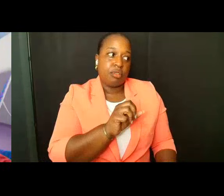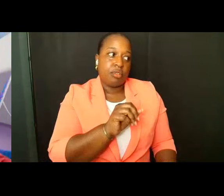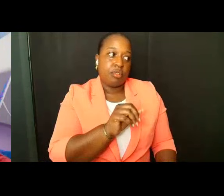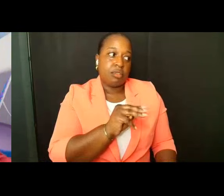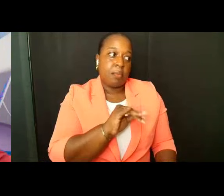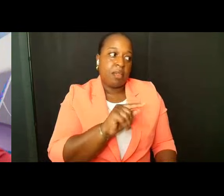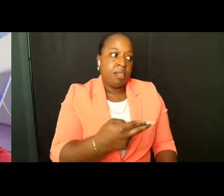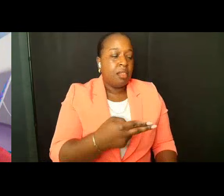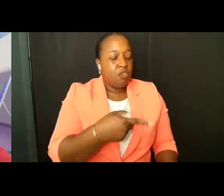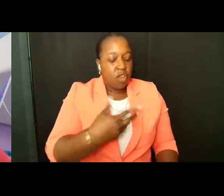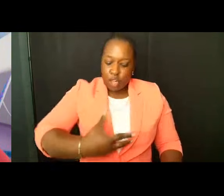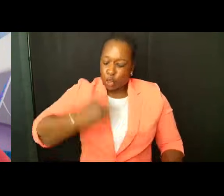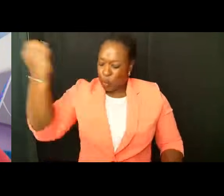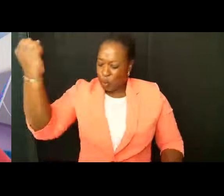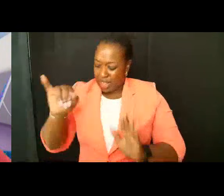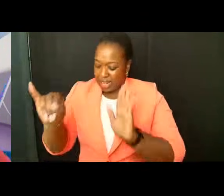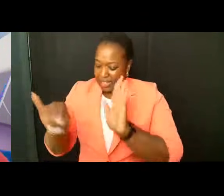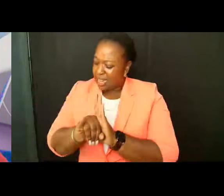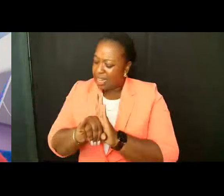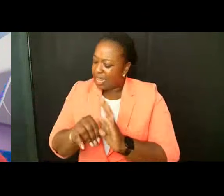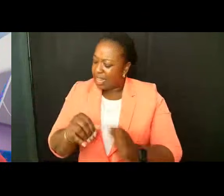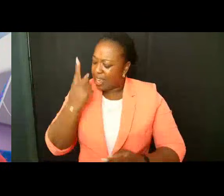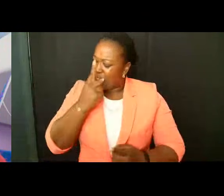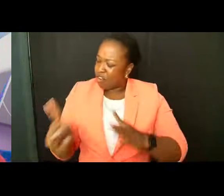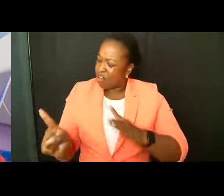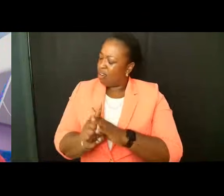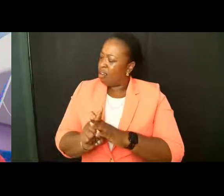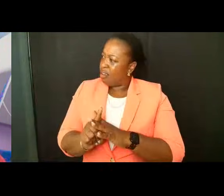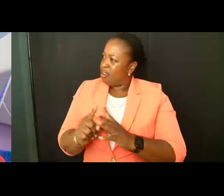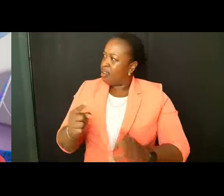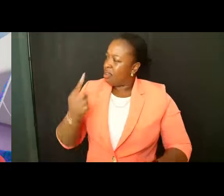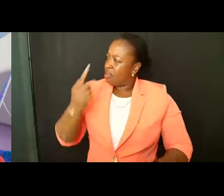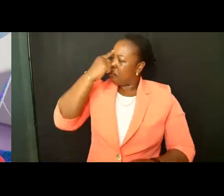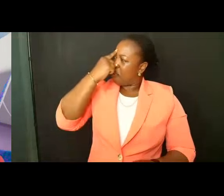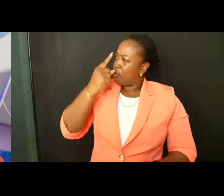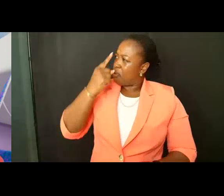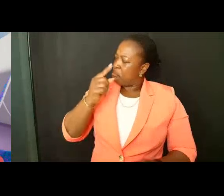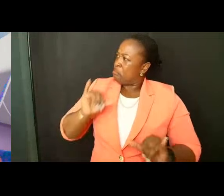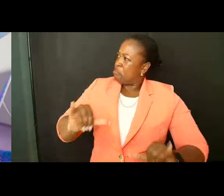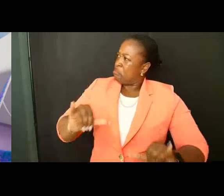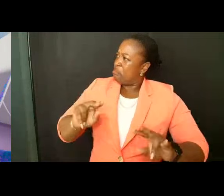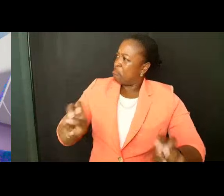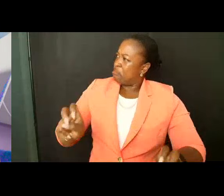really ever occurred to me there. Well, I want to just take this moment and really thank all